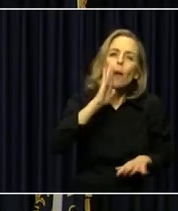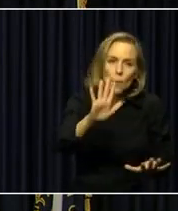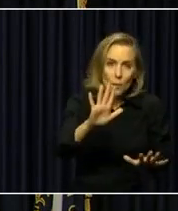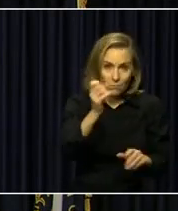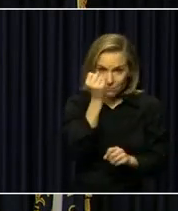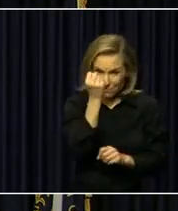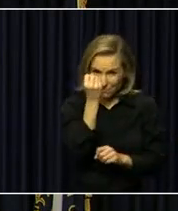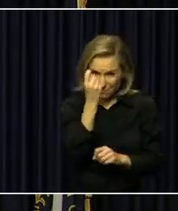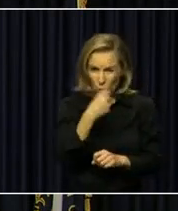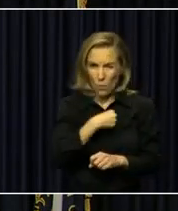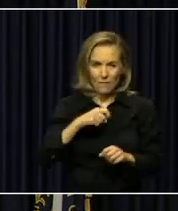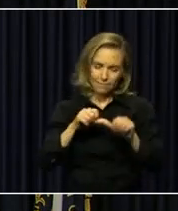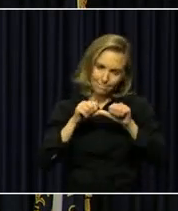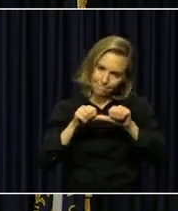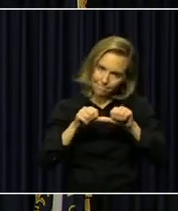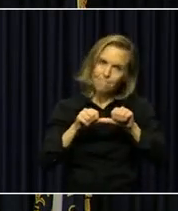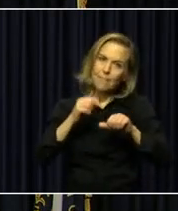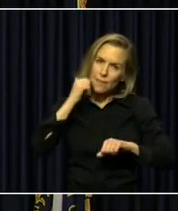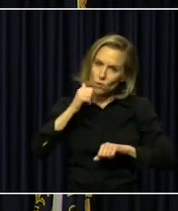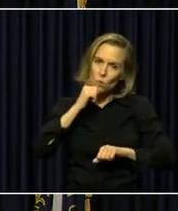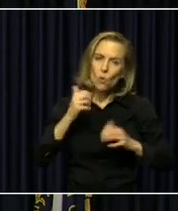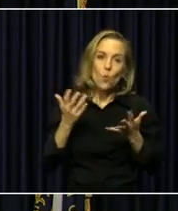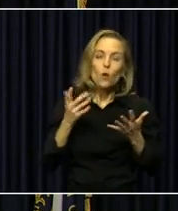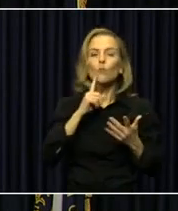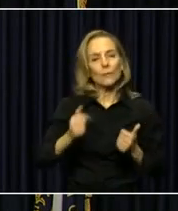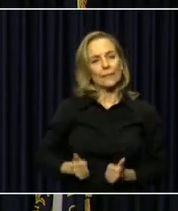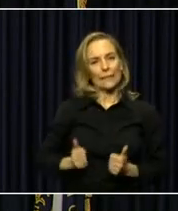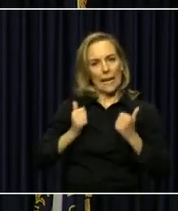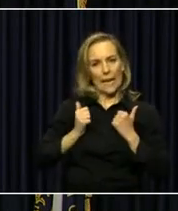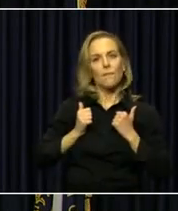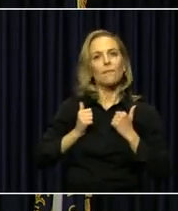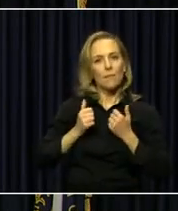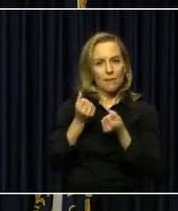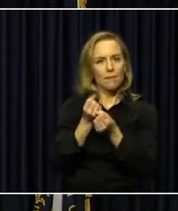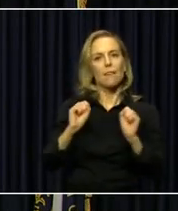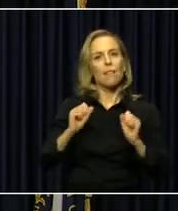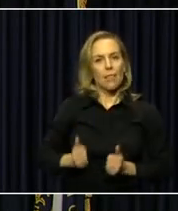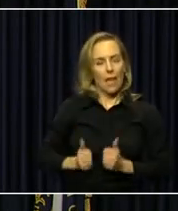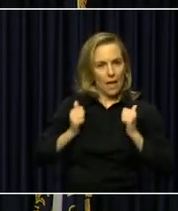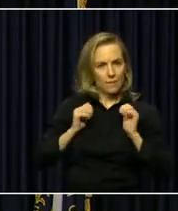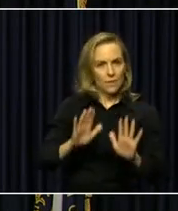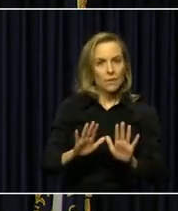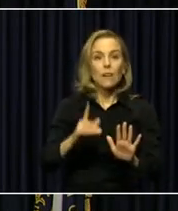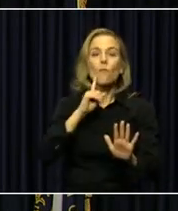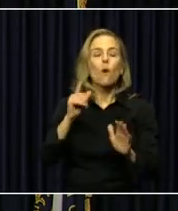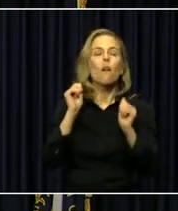WORK. HEALTHY AT HOME IS STILL ABSOLUTELY CRITICAL.